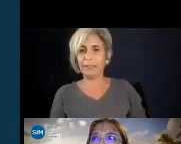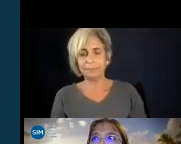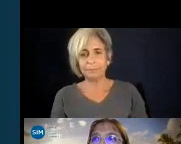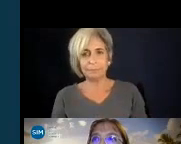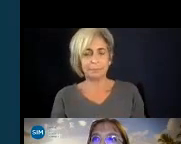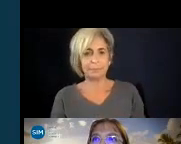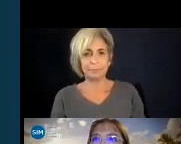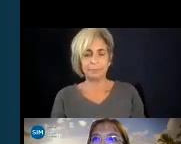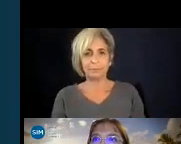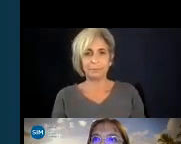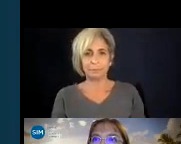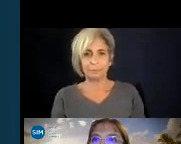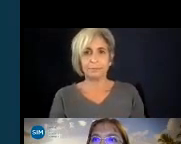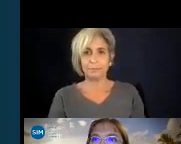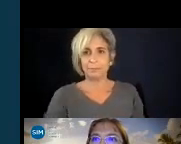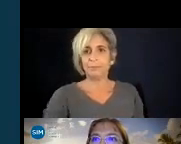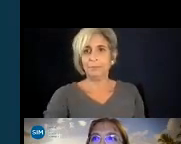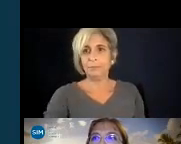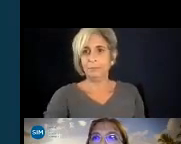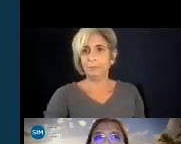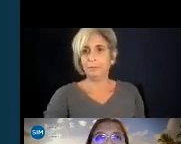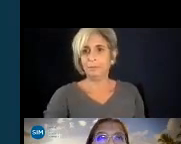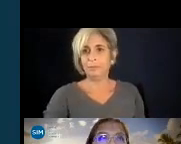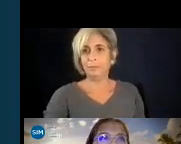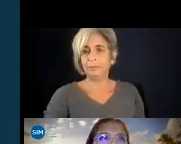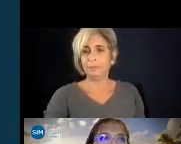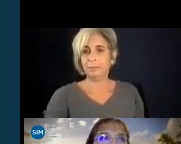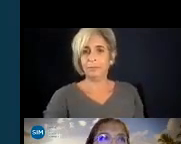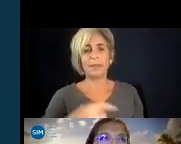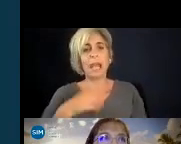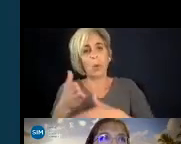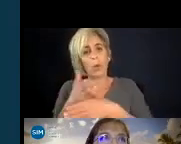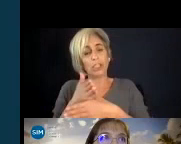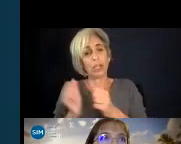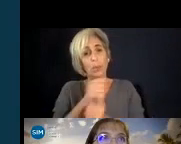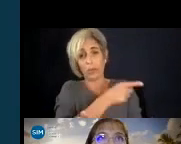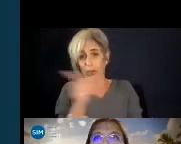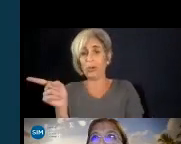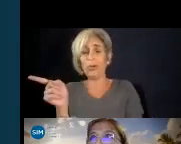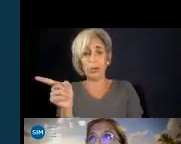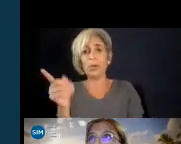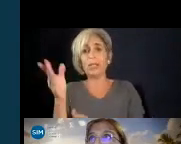I want to share with you some statistics.